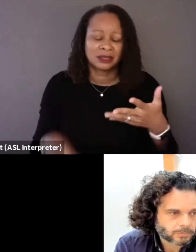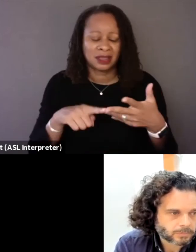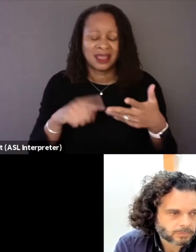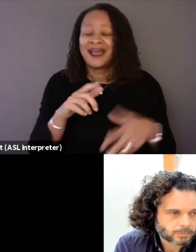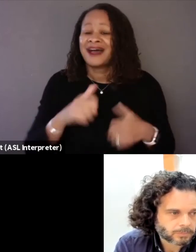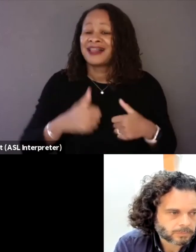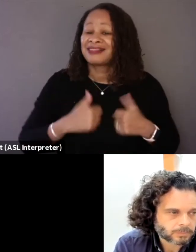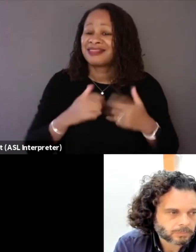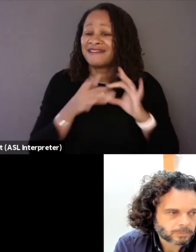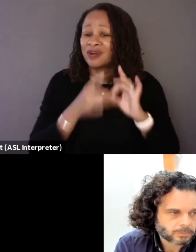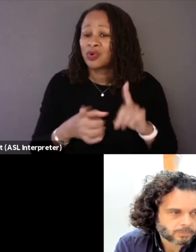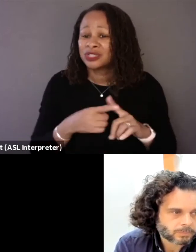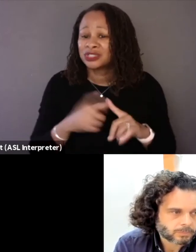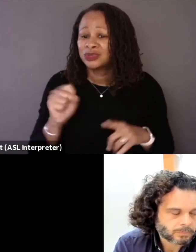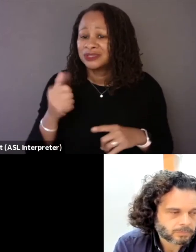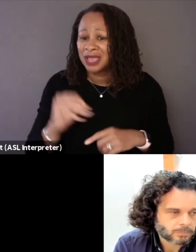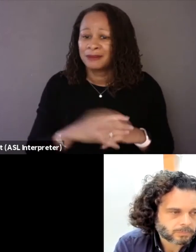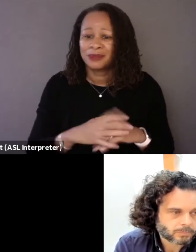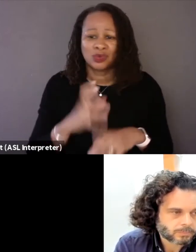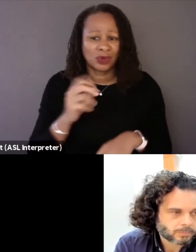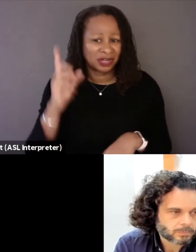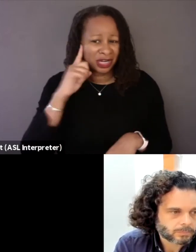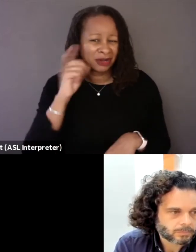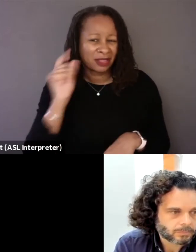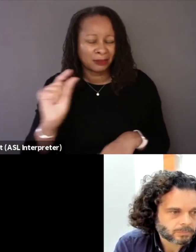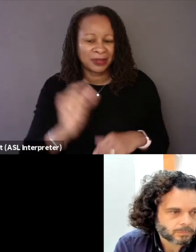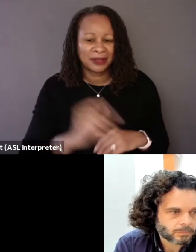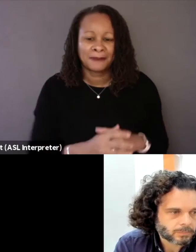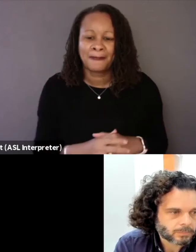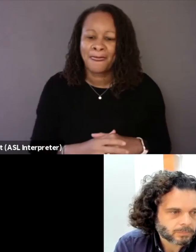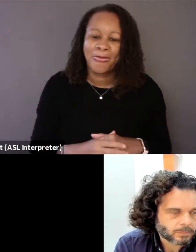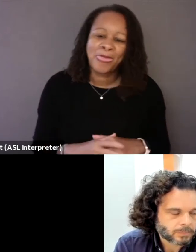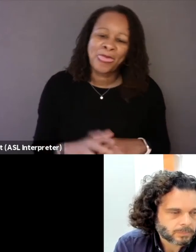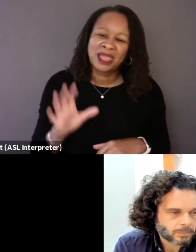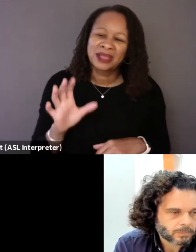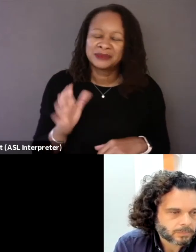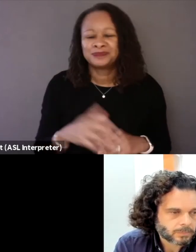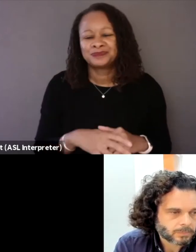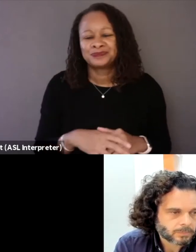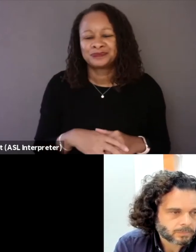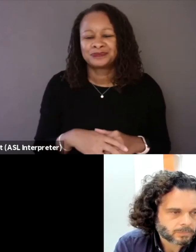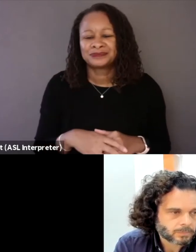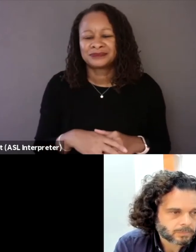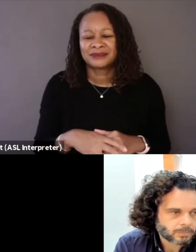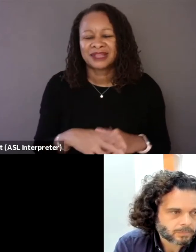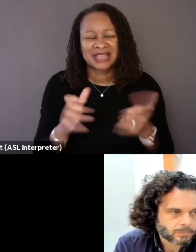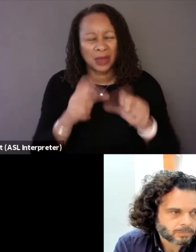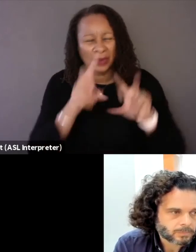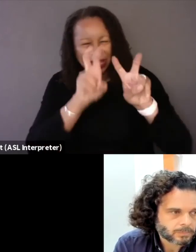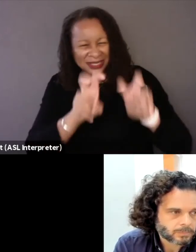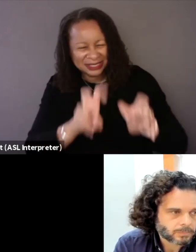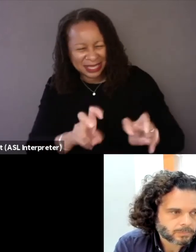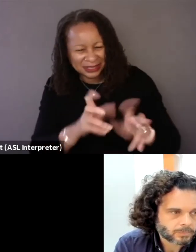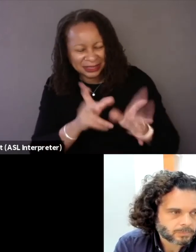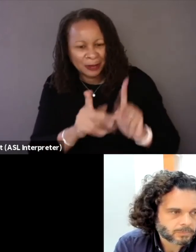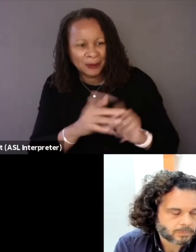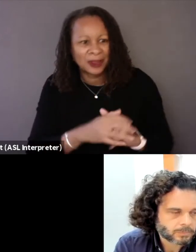You just want to hear them a little bit, you just want to, I don't know, It's how we all assess people. You notice, like, the way their clothes are sitting